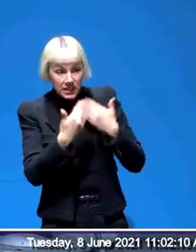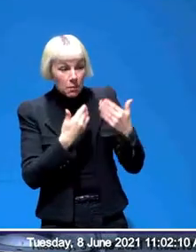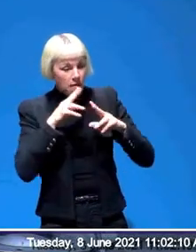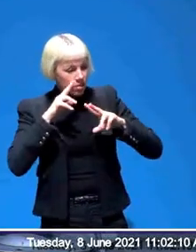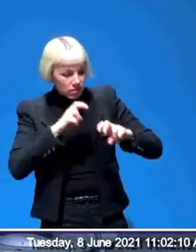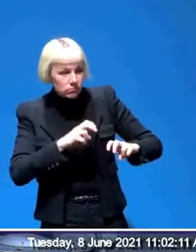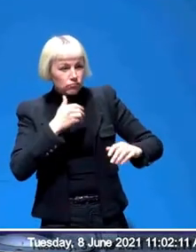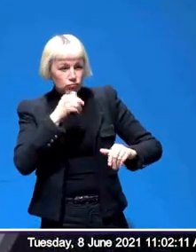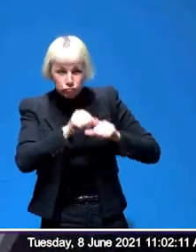No.